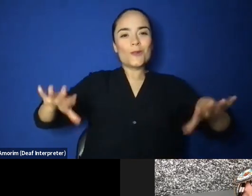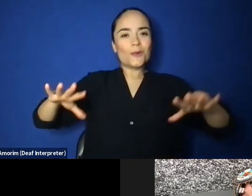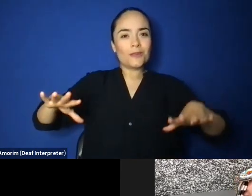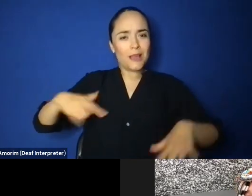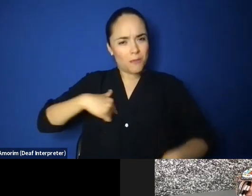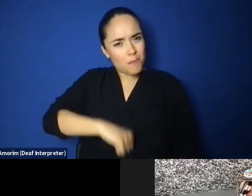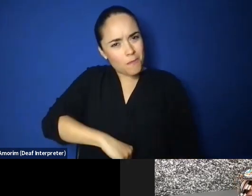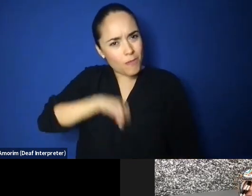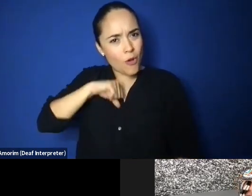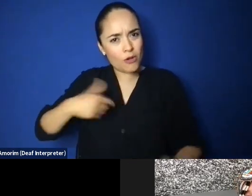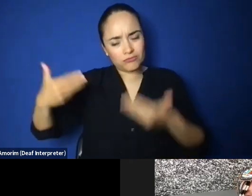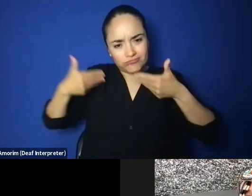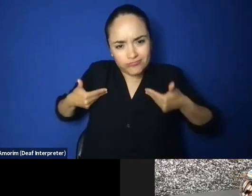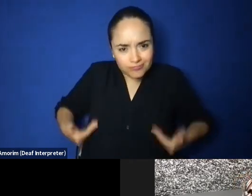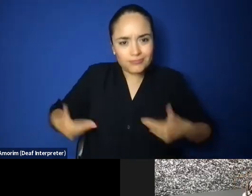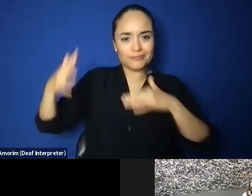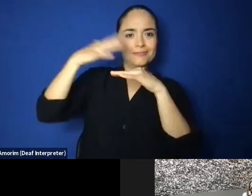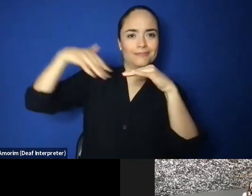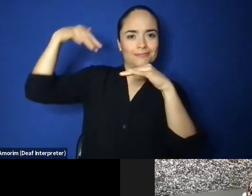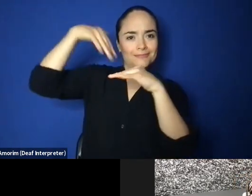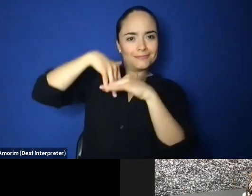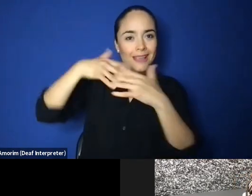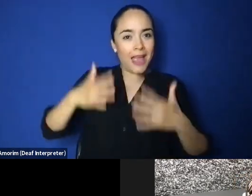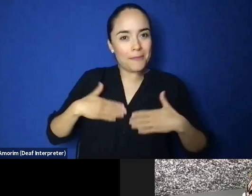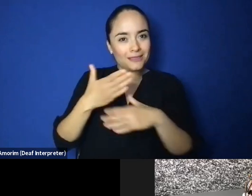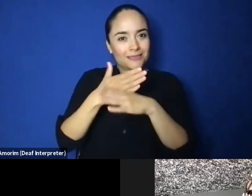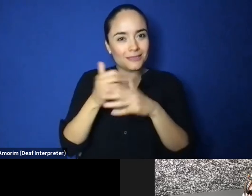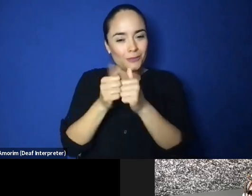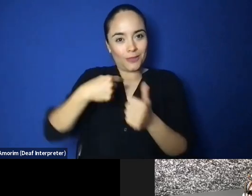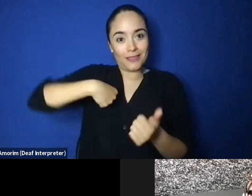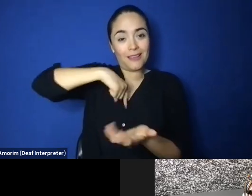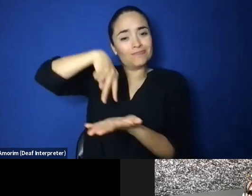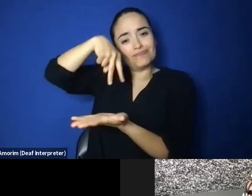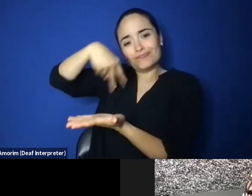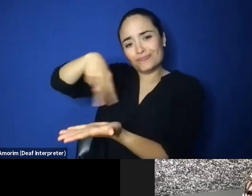my dance teachings with you today. Excellent. We're going to get a chance to watch for questions, but